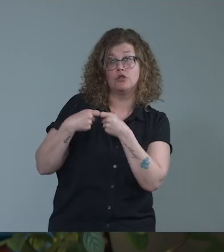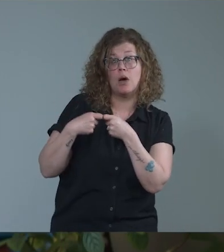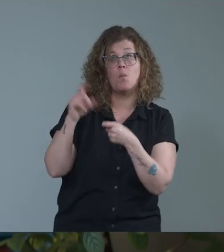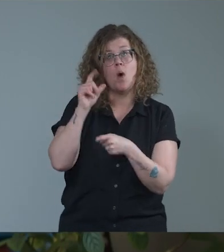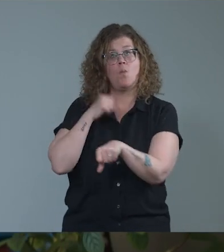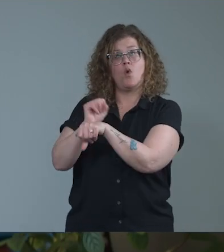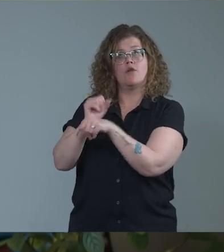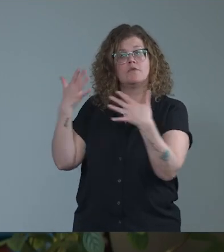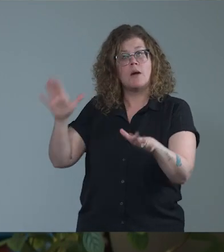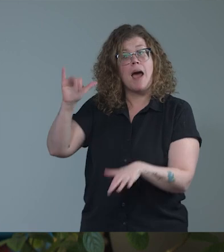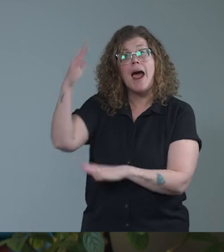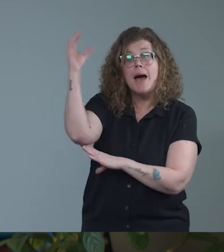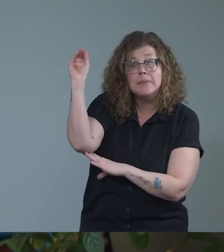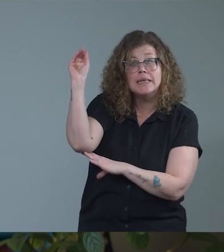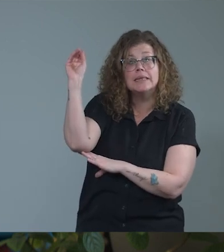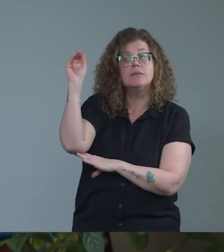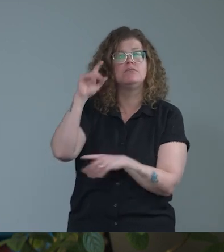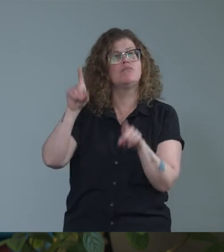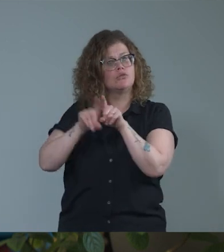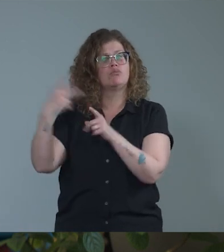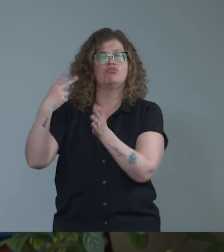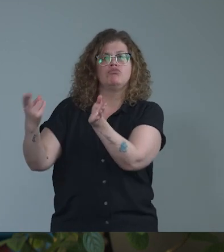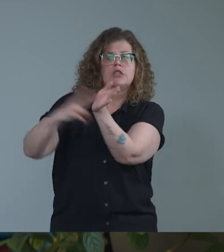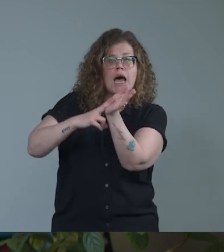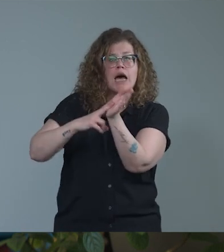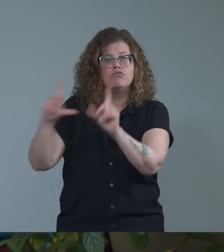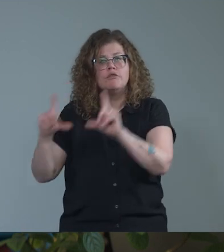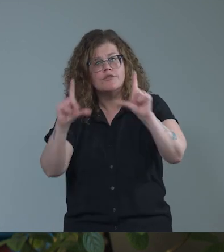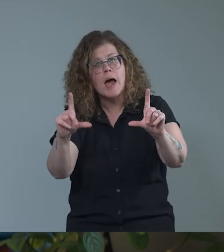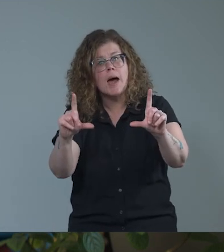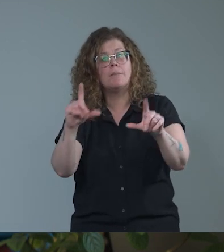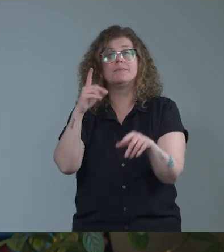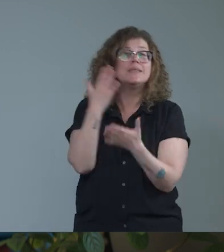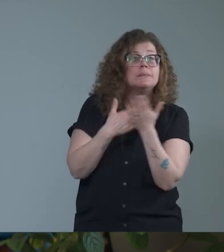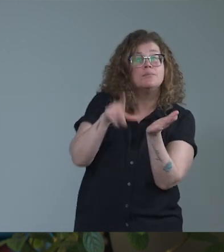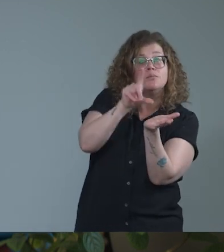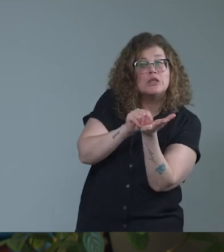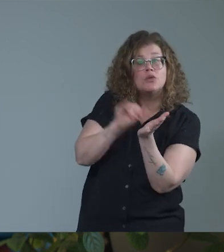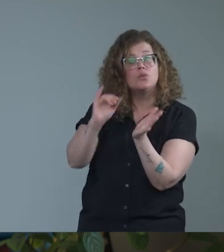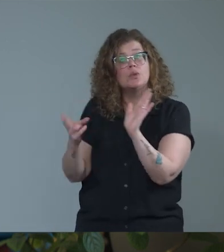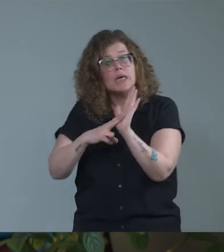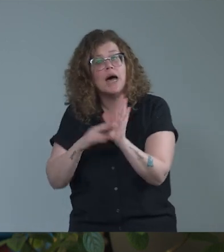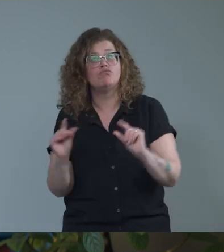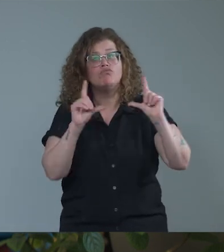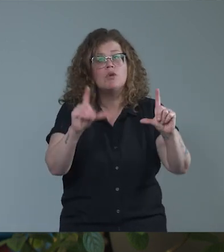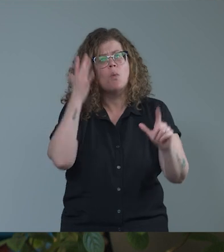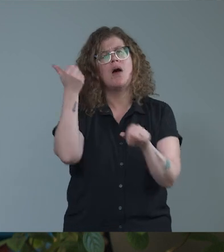and also the sign board, if we say, and also the framing at some point and some part in the printing as well, because